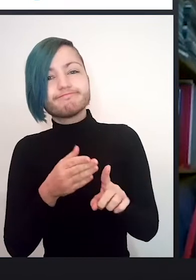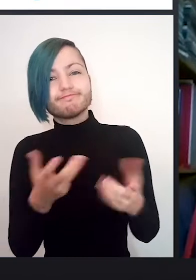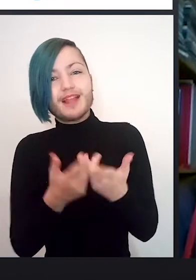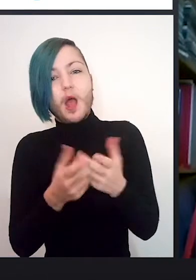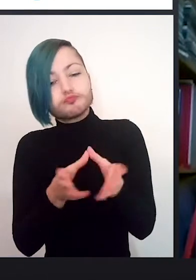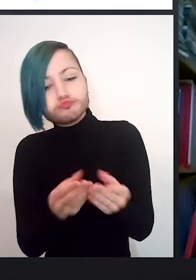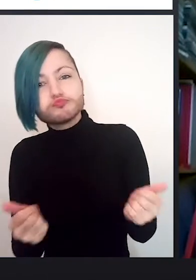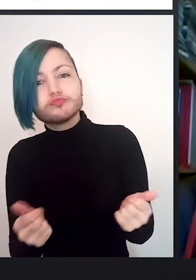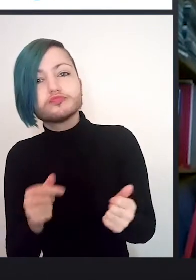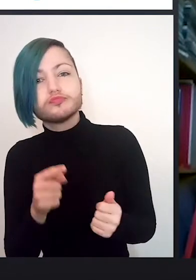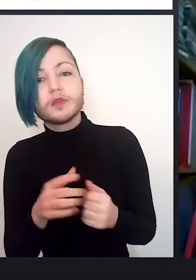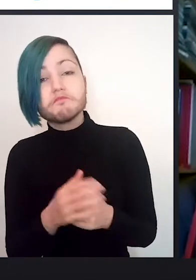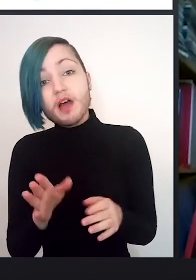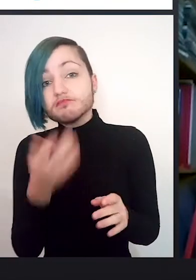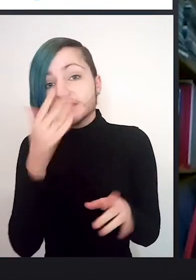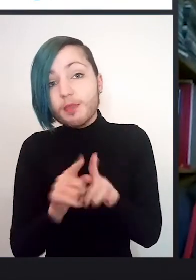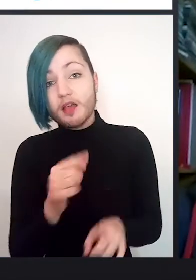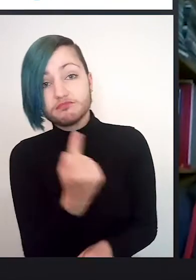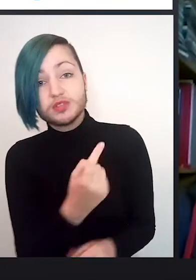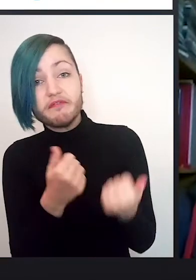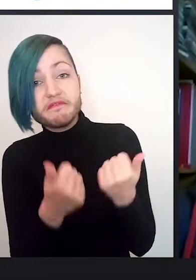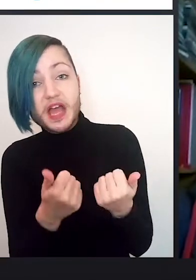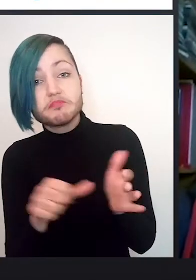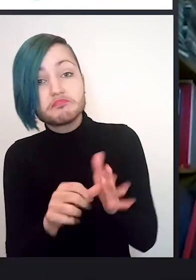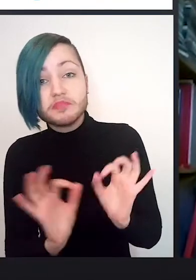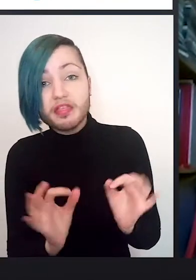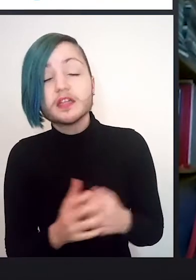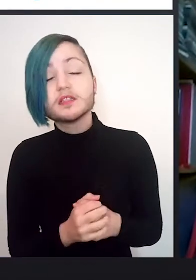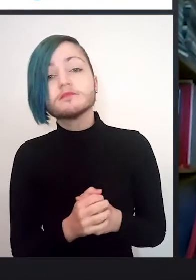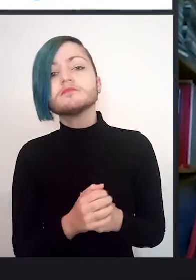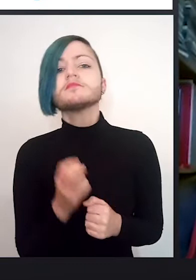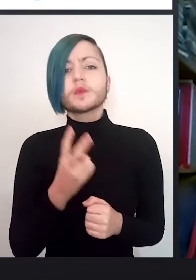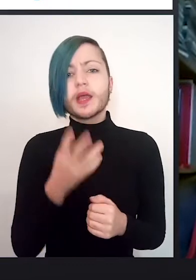But it sounds like you tolerated it really really well. So, let's kind of approach surgery then.